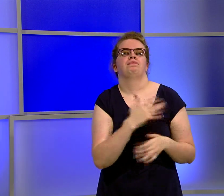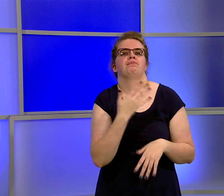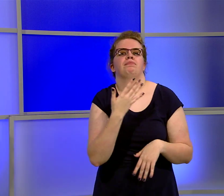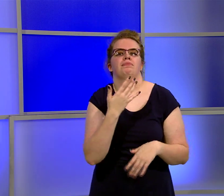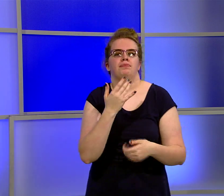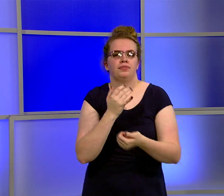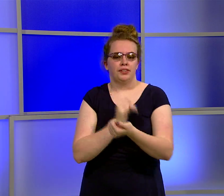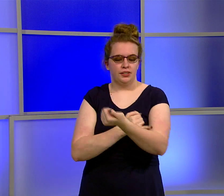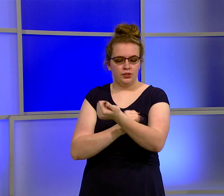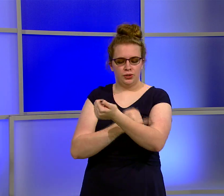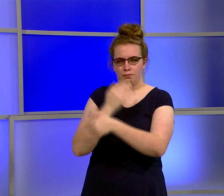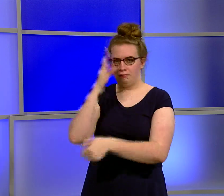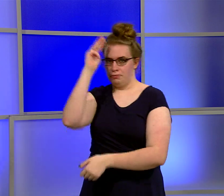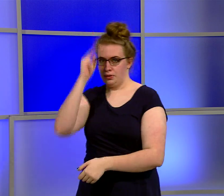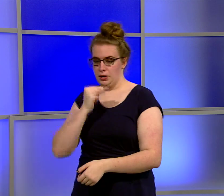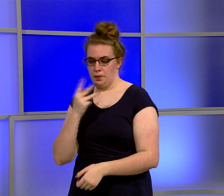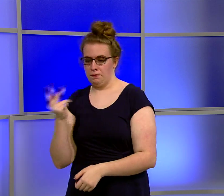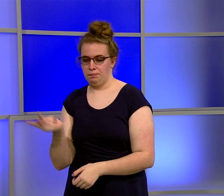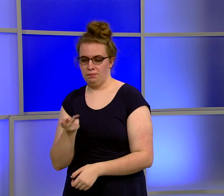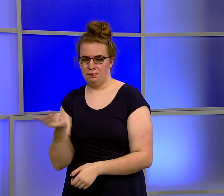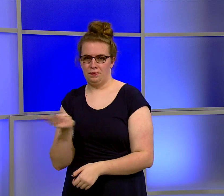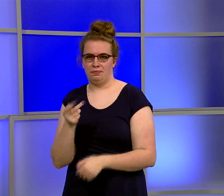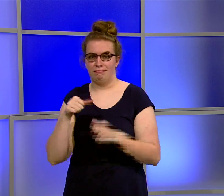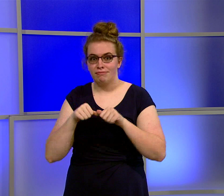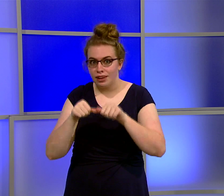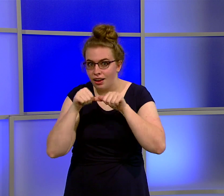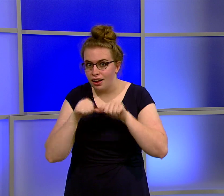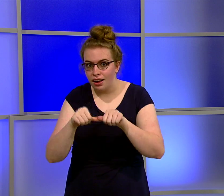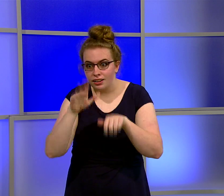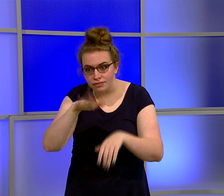janet and bonnie have both constantly told us to get out of our